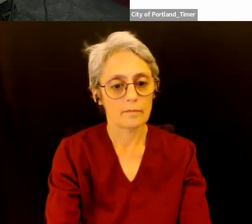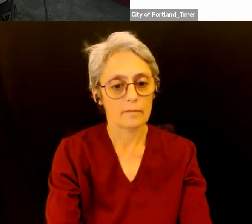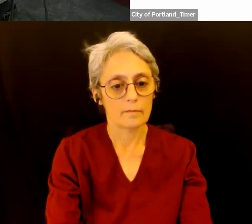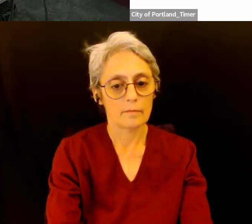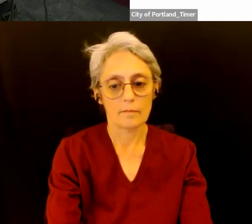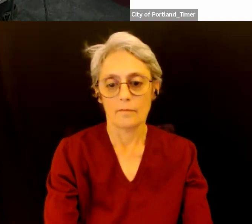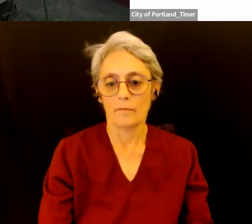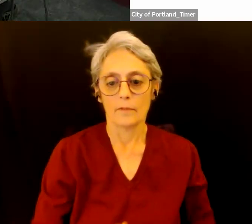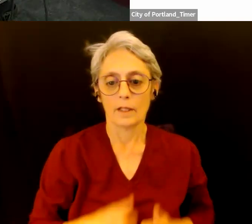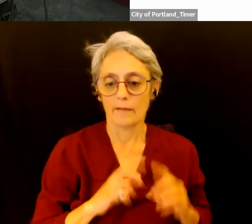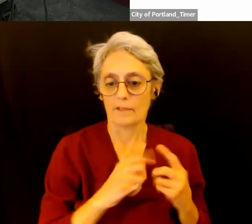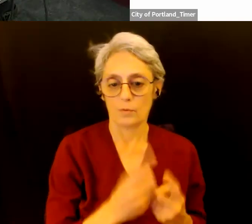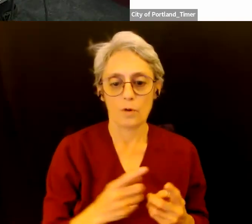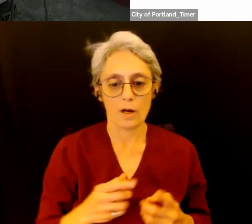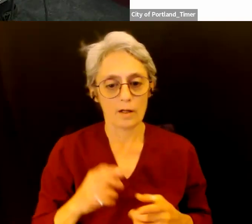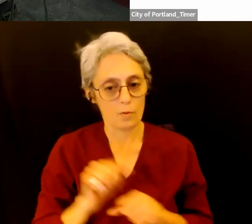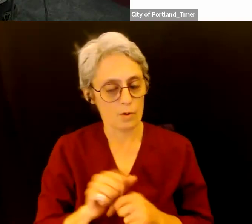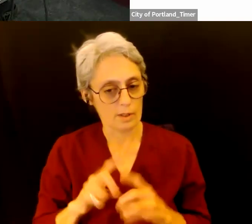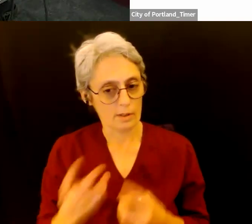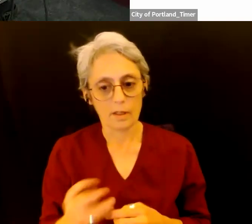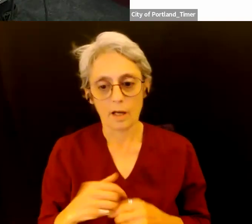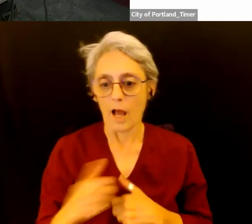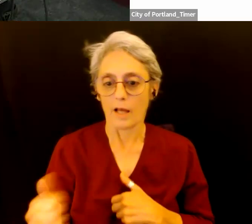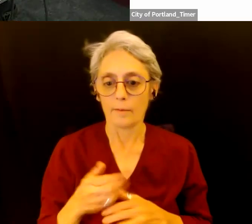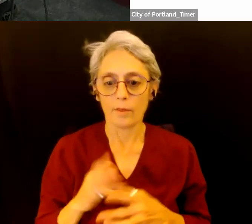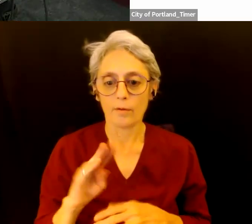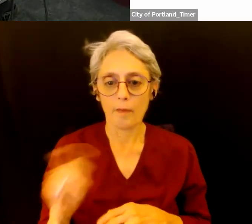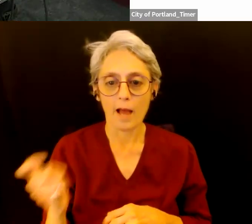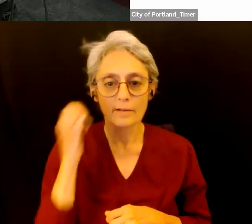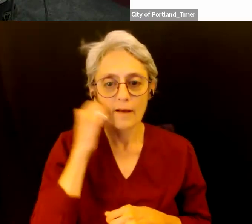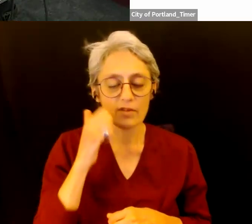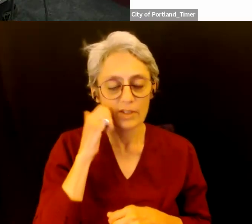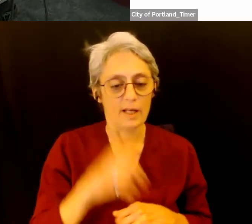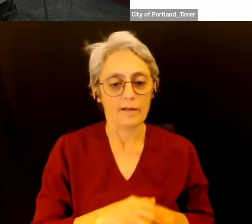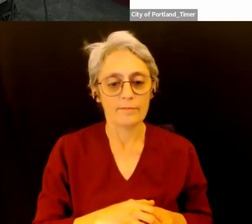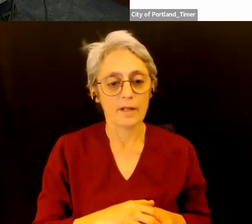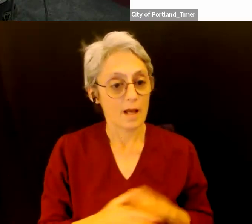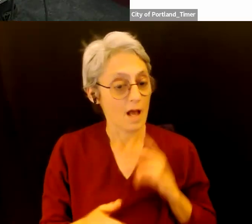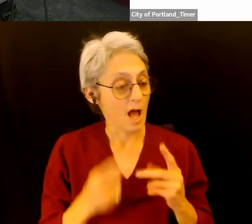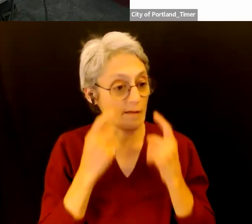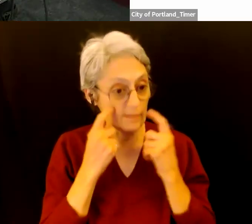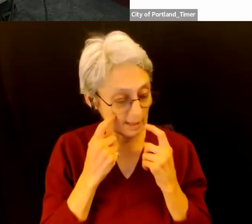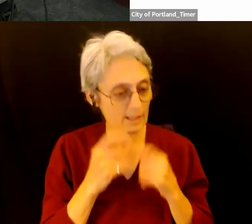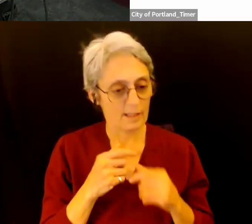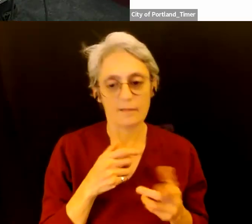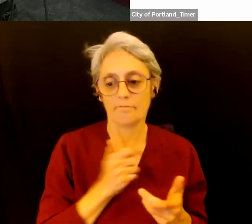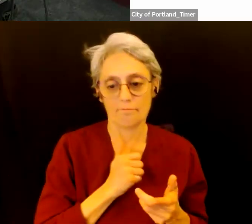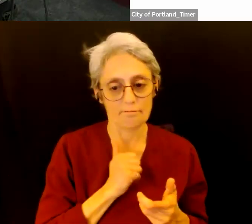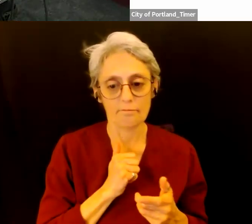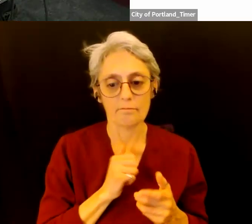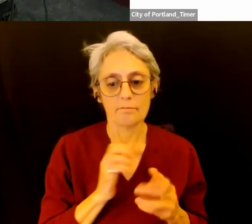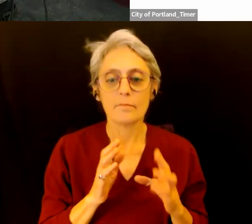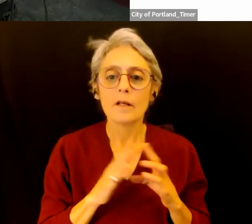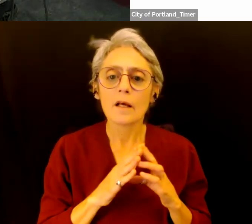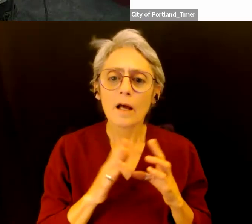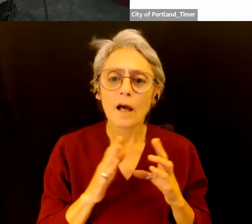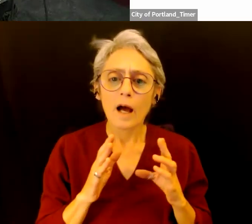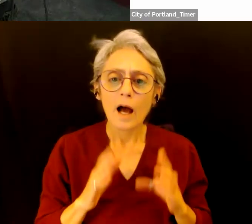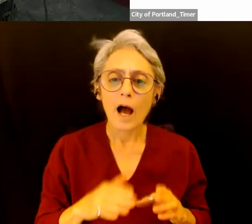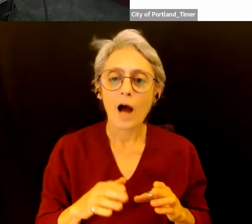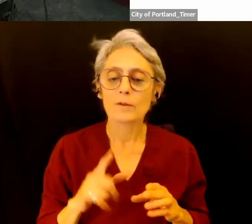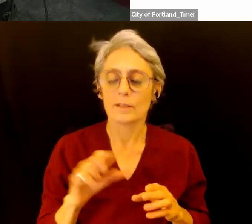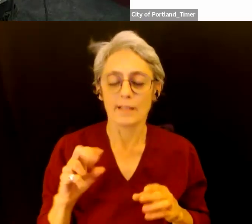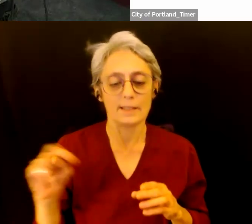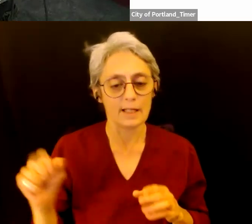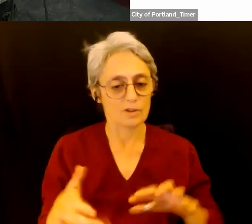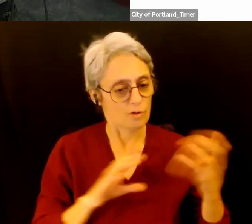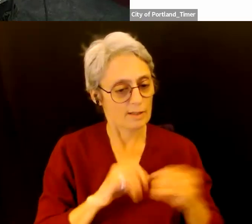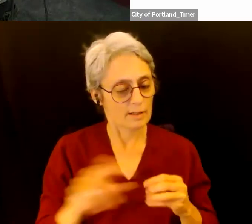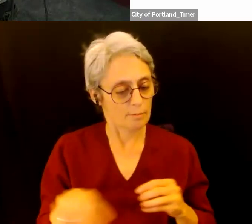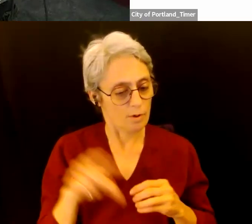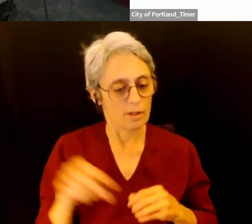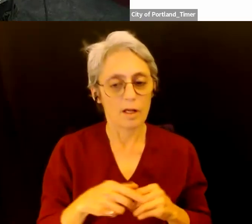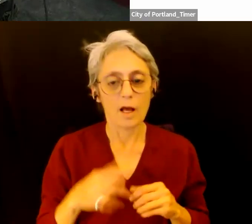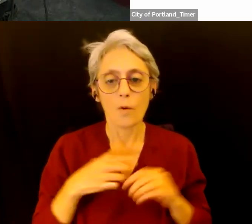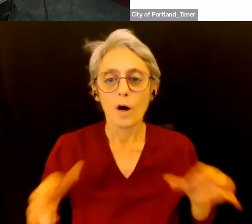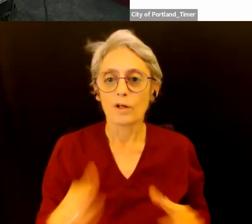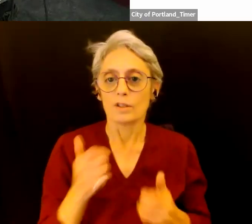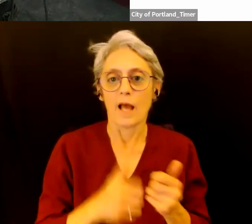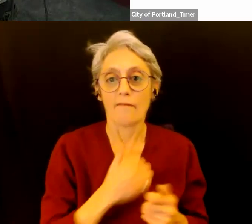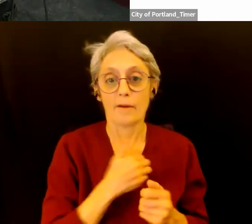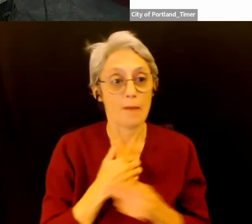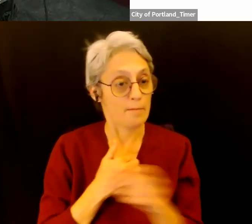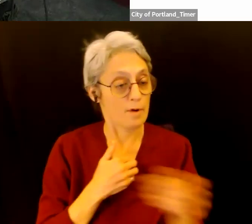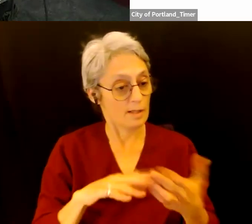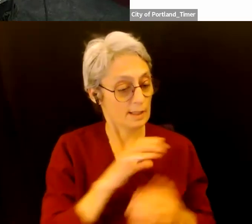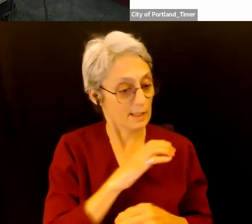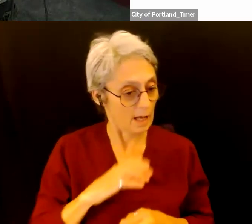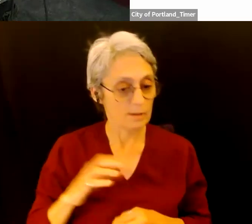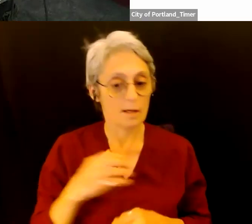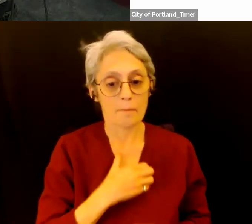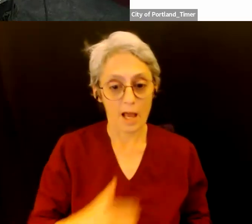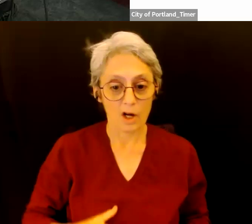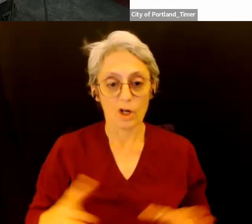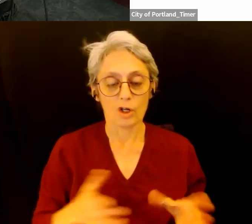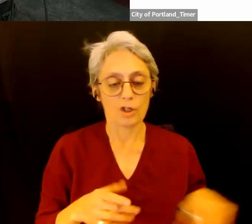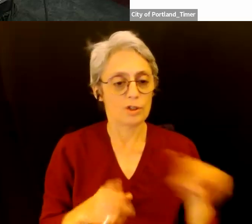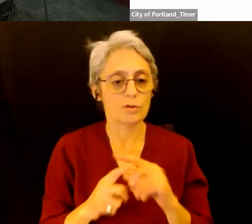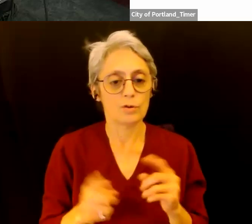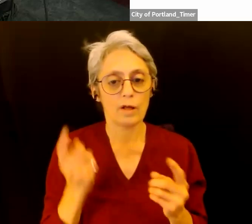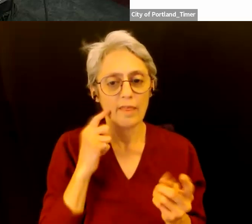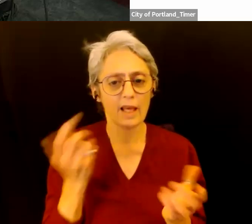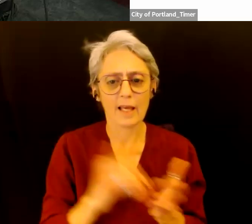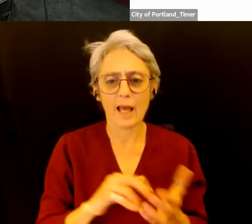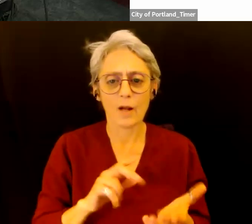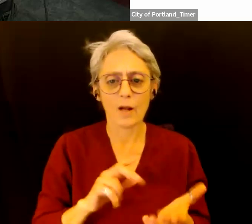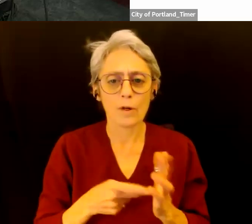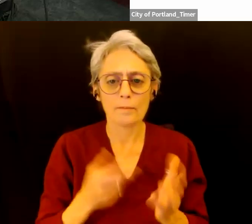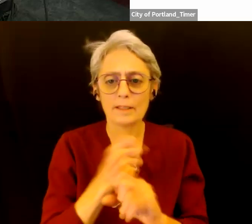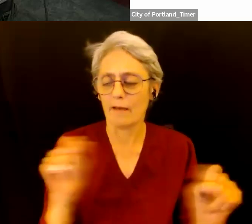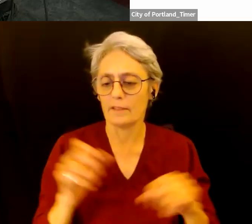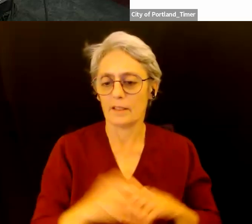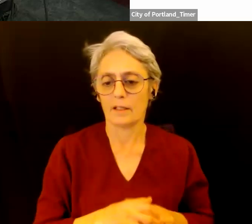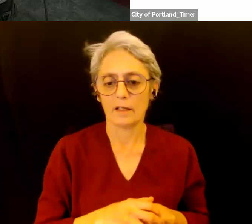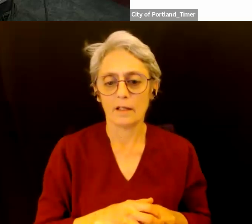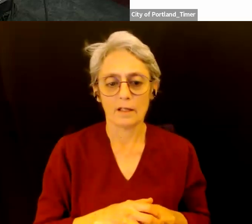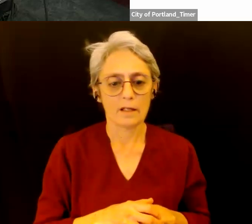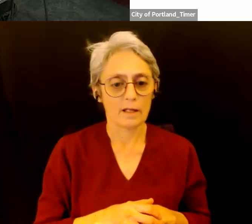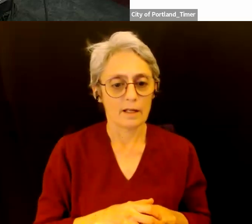I commute via Max every single day and I have seen up close and personal the houselessness crisis in Portland. And I would like to urge every single member of City Council and the mayor to rethink what safety means. I do not think that additional police